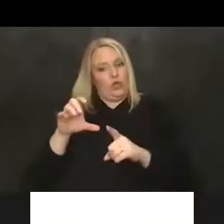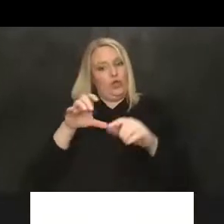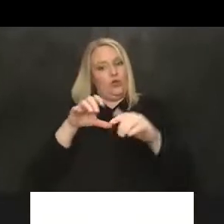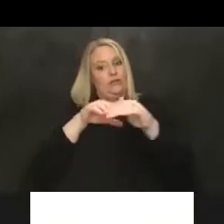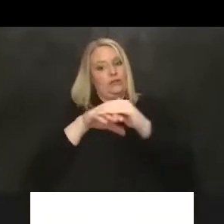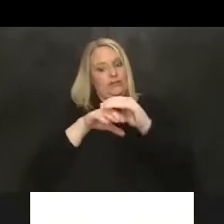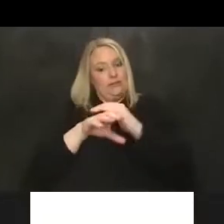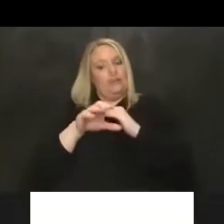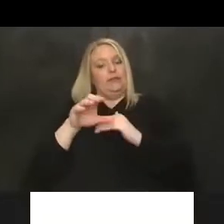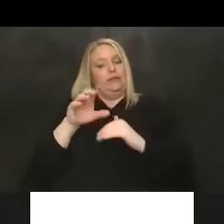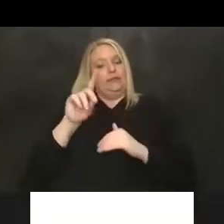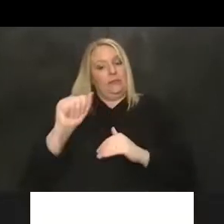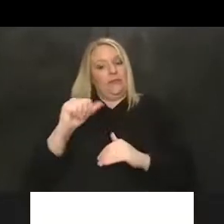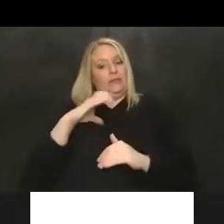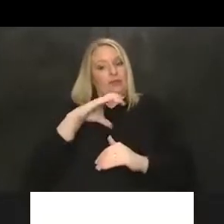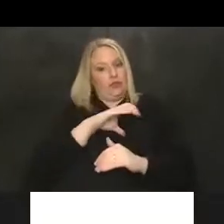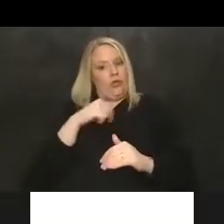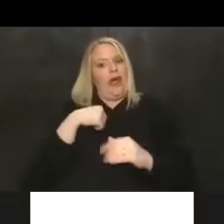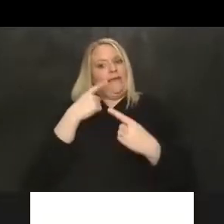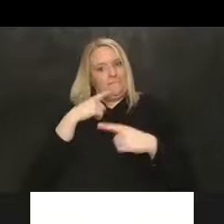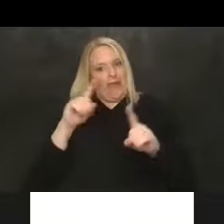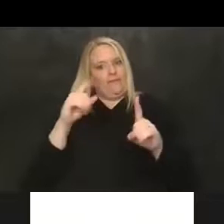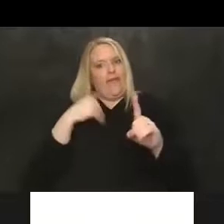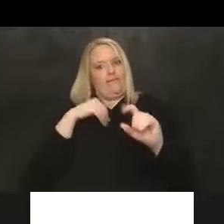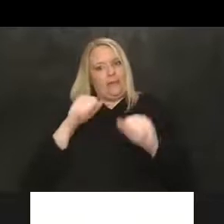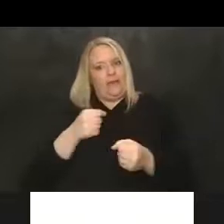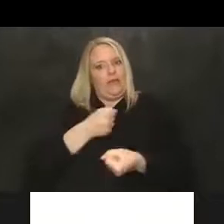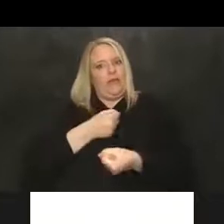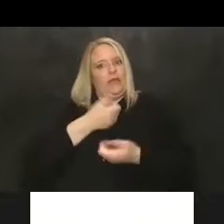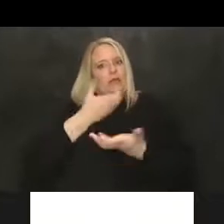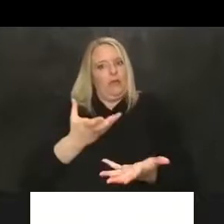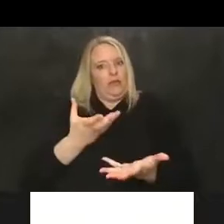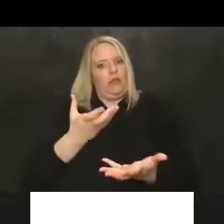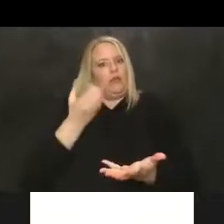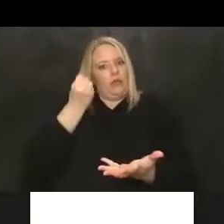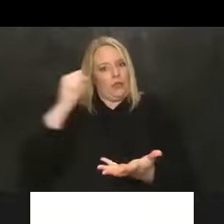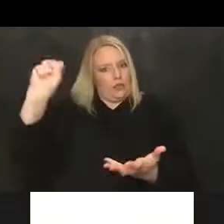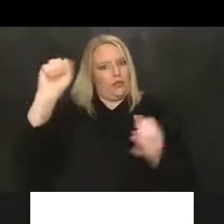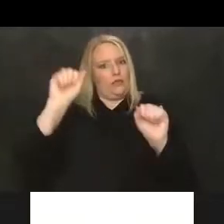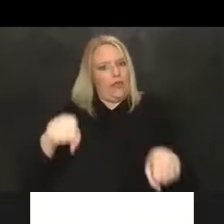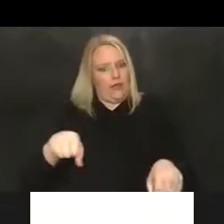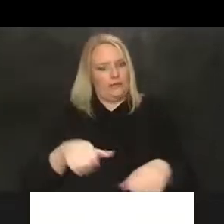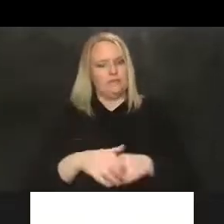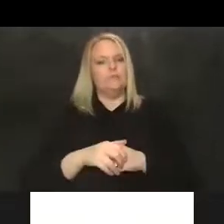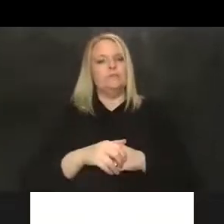did I have an outlet for some of that anger and that activism, and it was important for me-